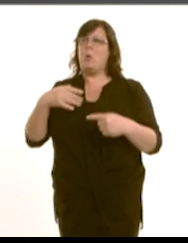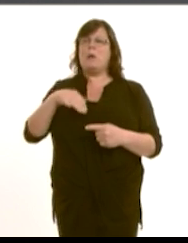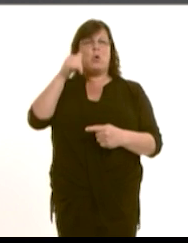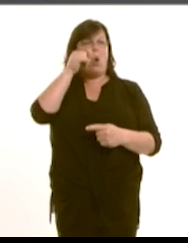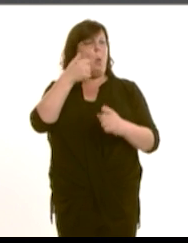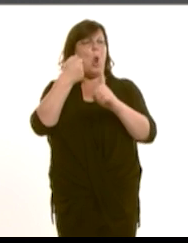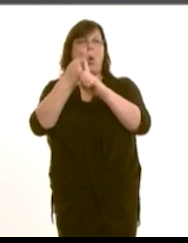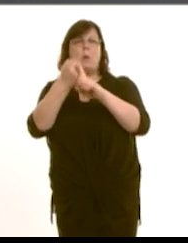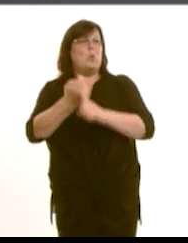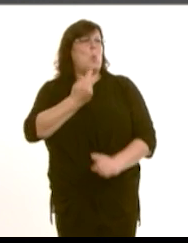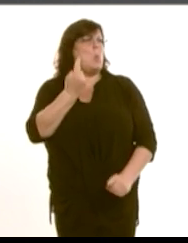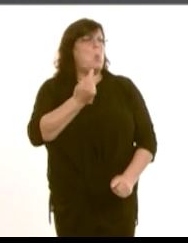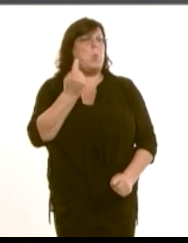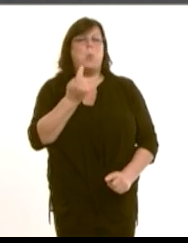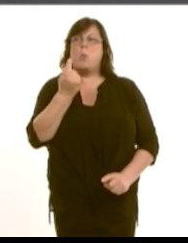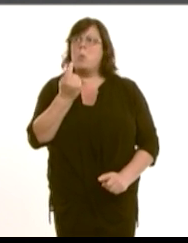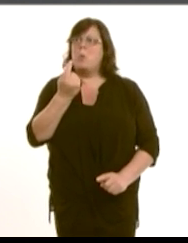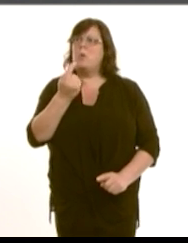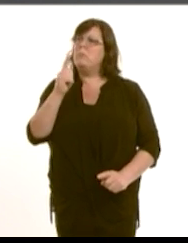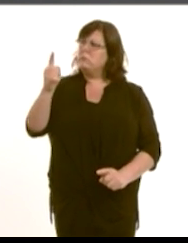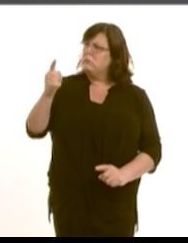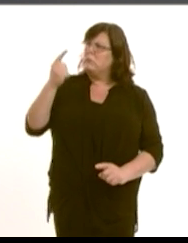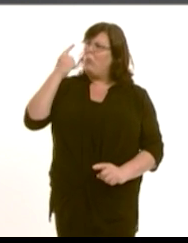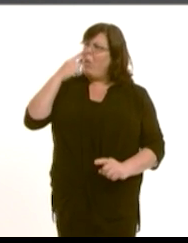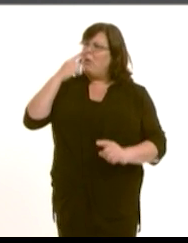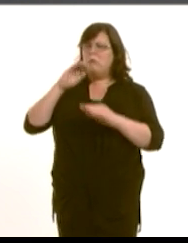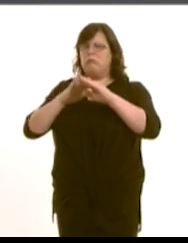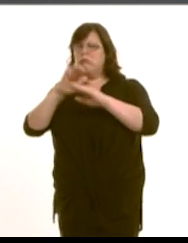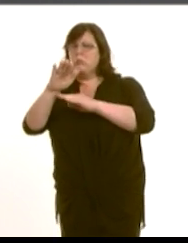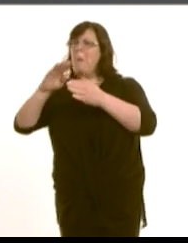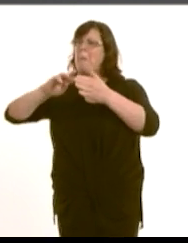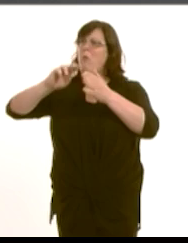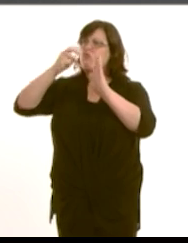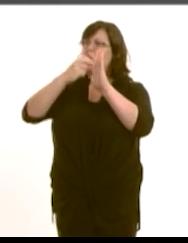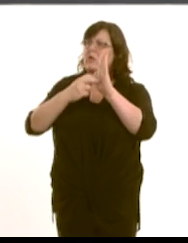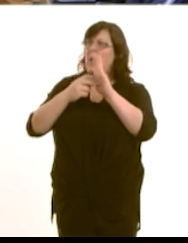Are there any plans to establish a register of lobbyists here in Cardiff Bay?